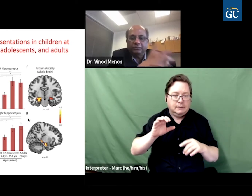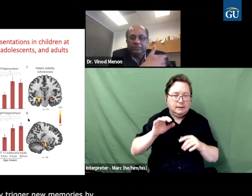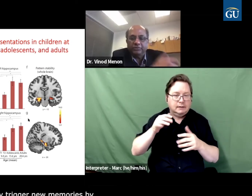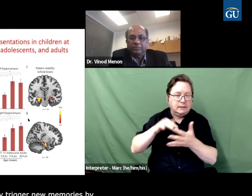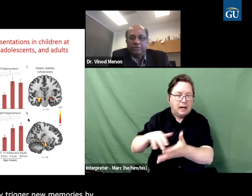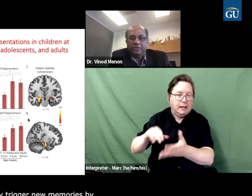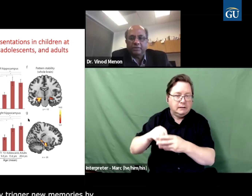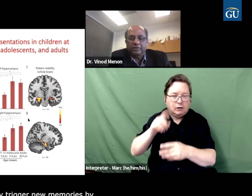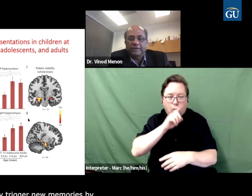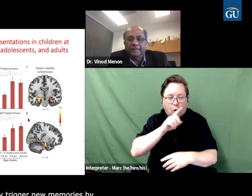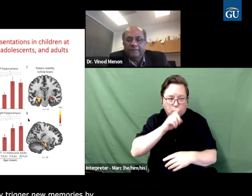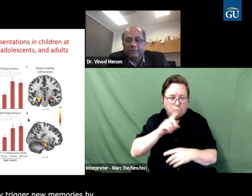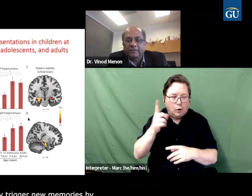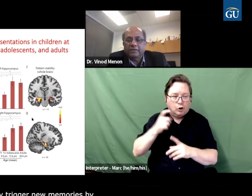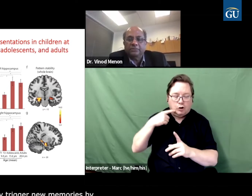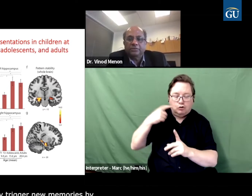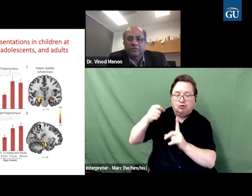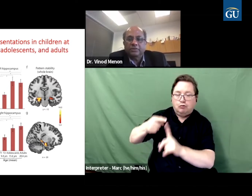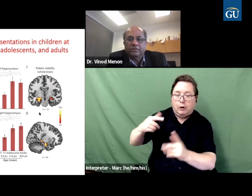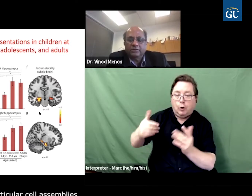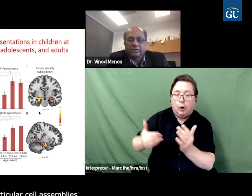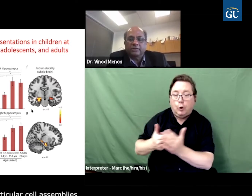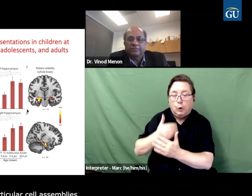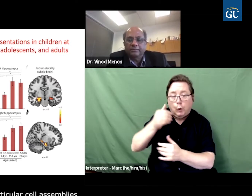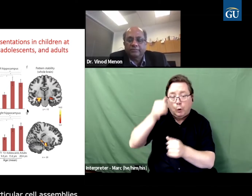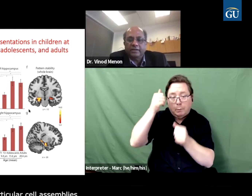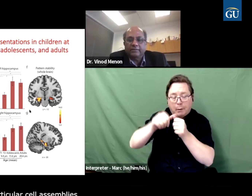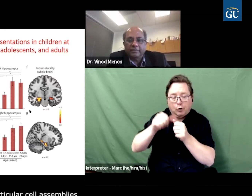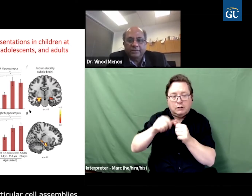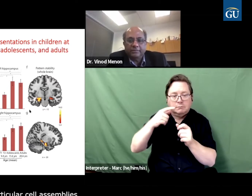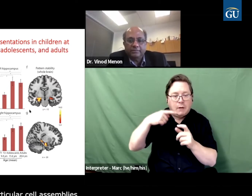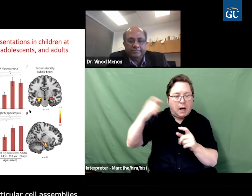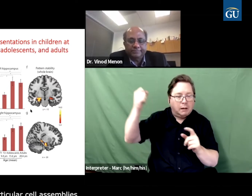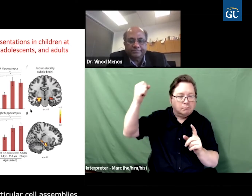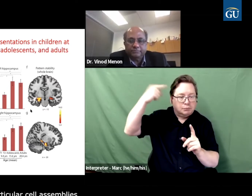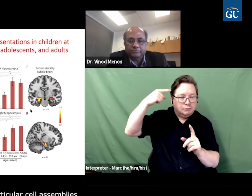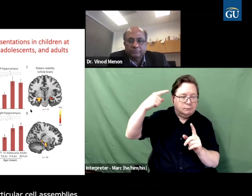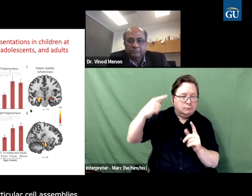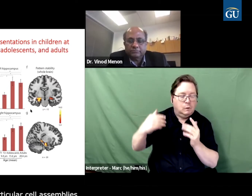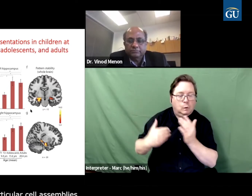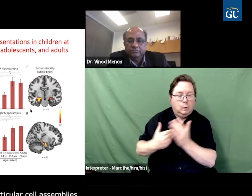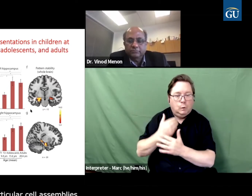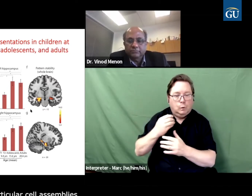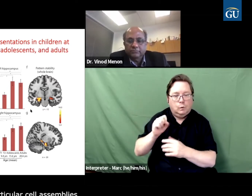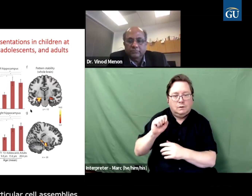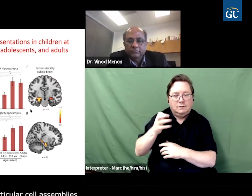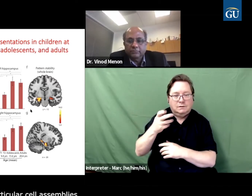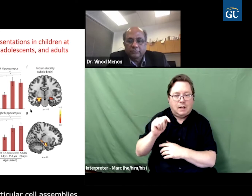you can actually trigger new memories by exciting particular cell